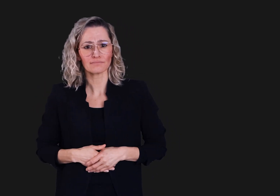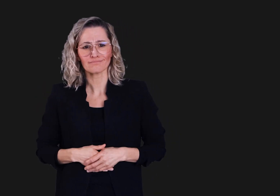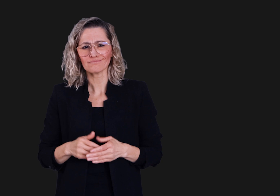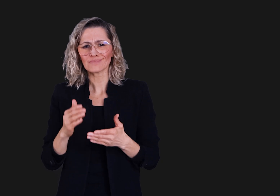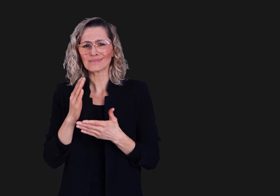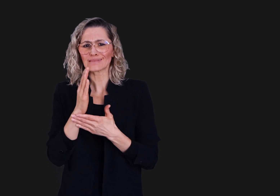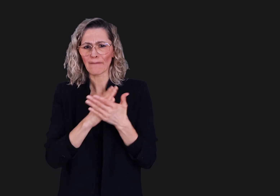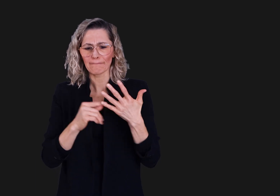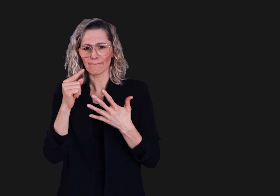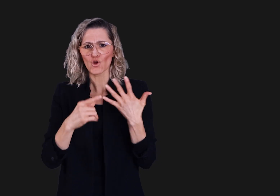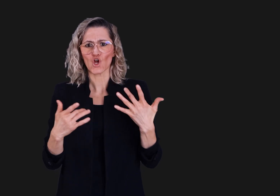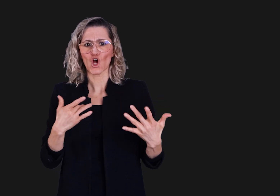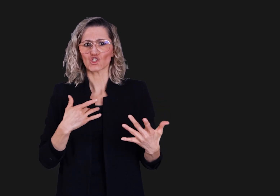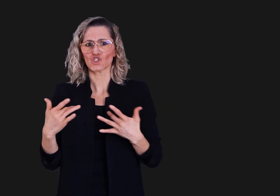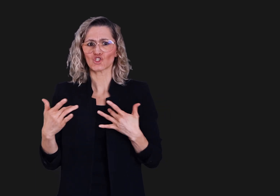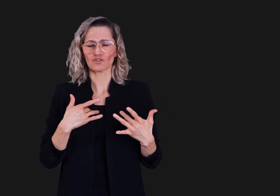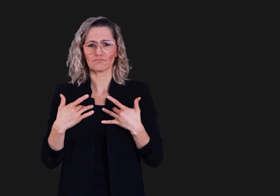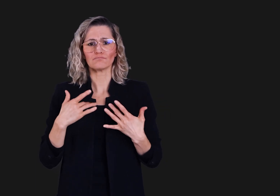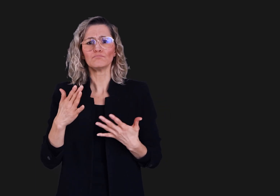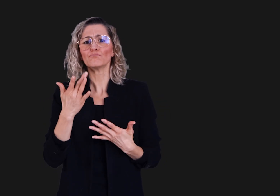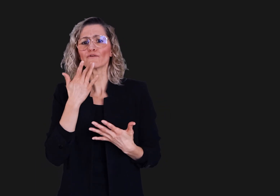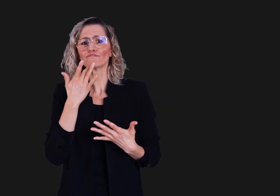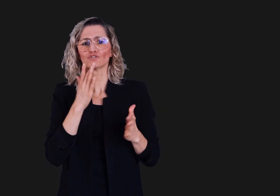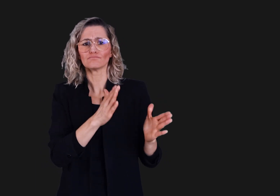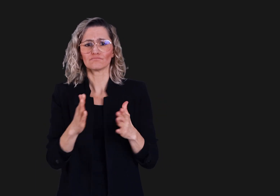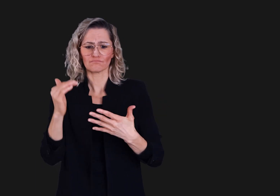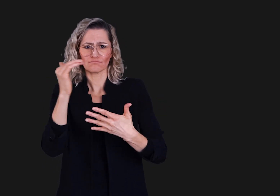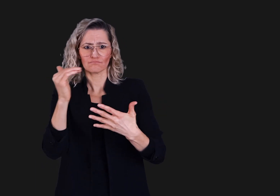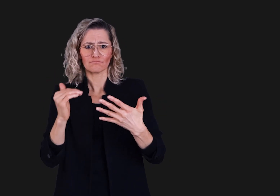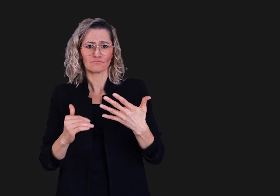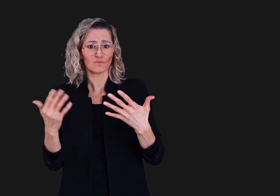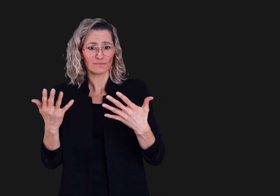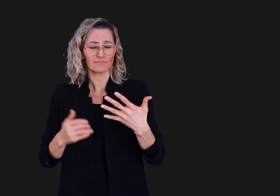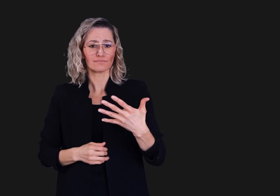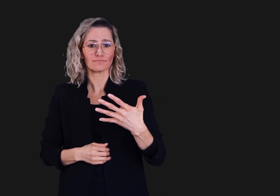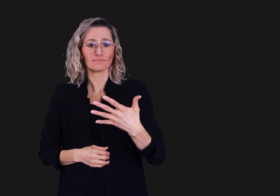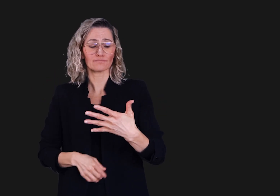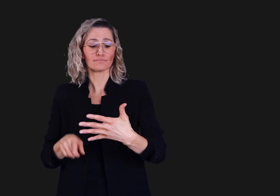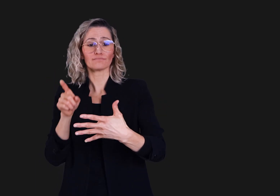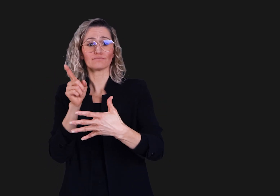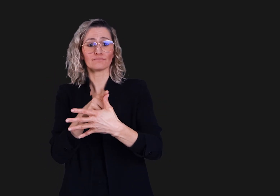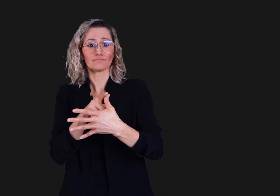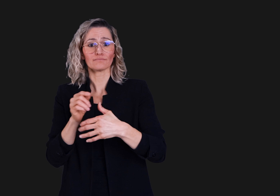Here are some of the concerns in order of preference.